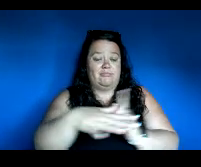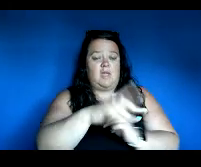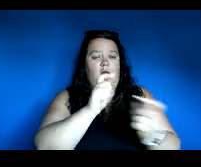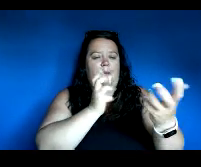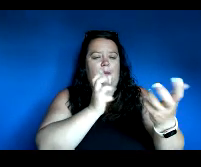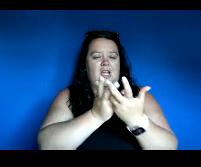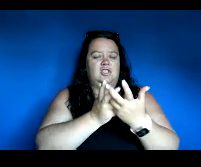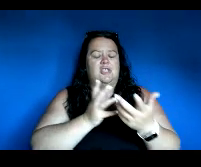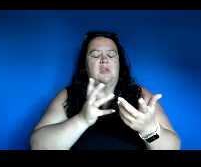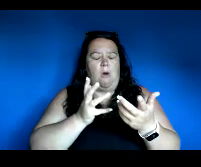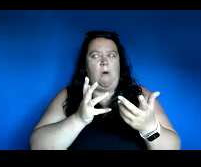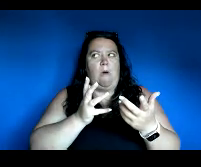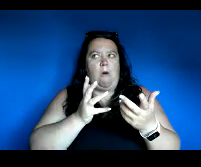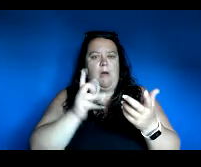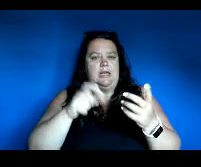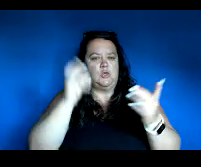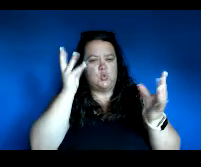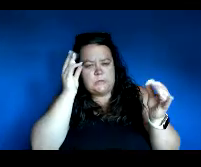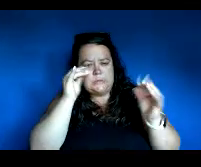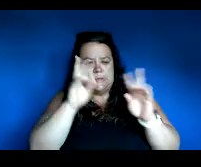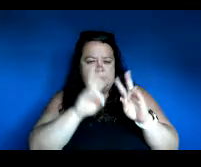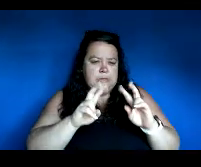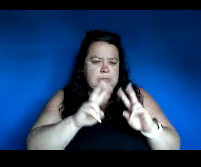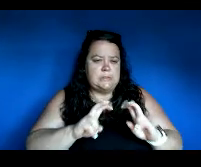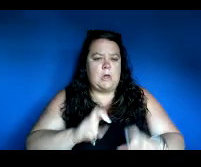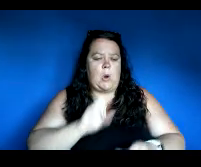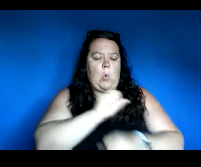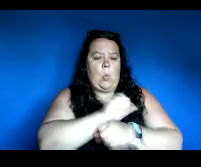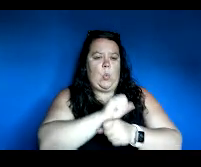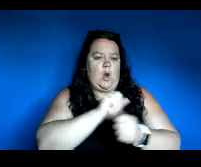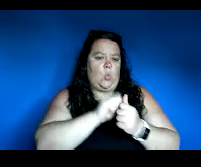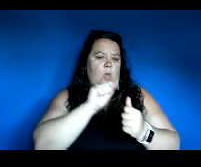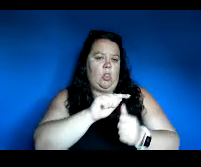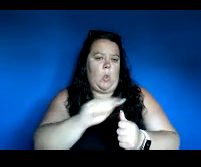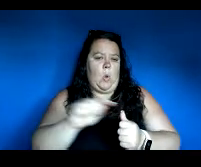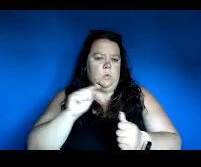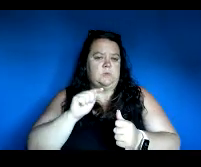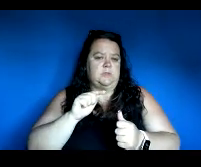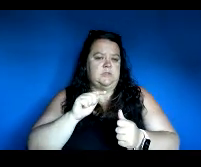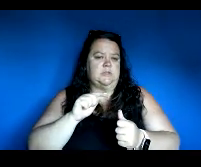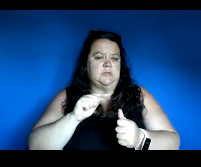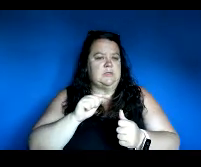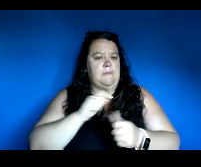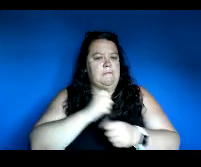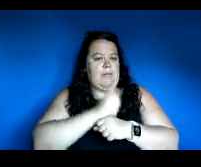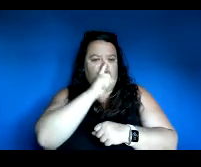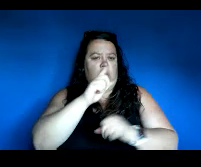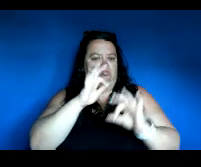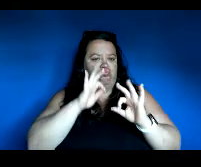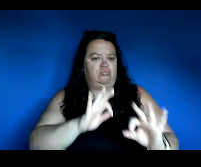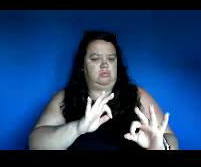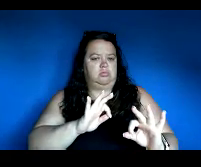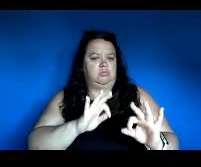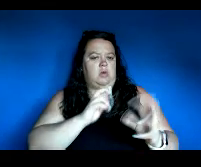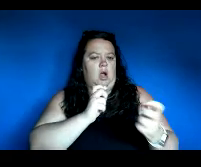or we need to really work hard with those parts of the university to make sure that the accommodations are reasonable and appropriate,